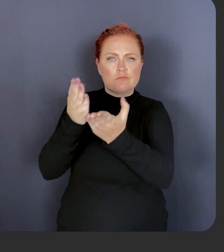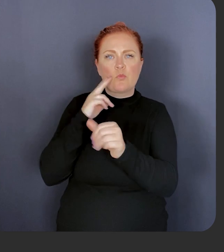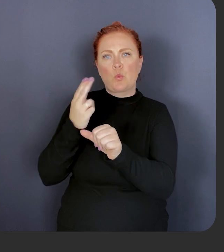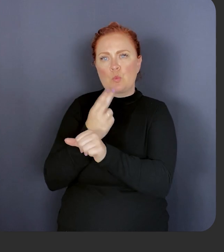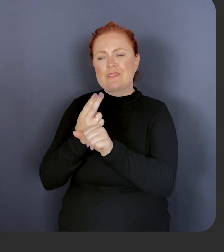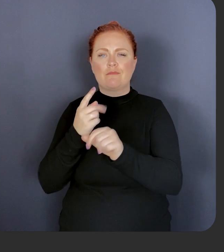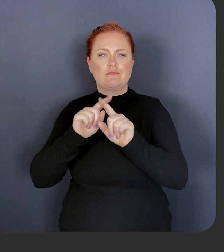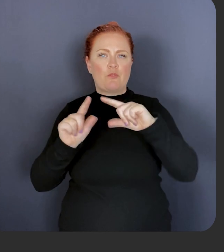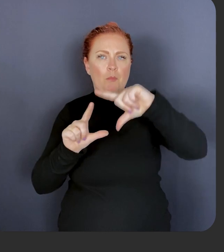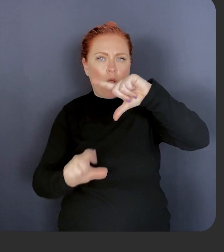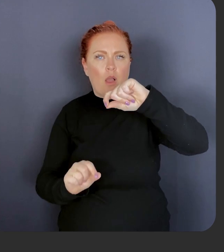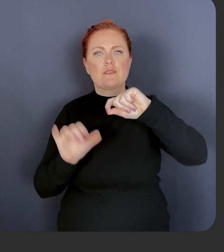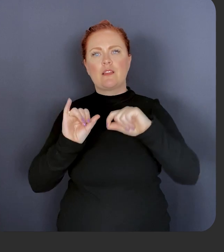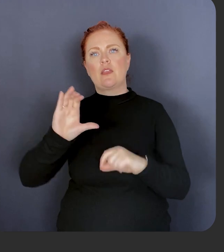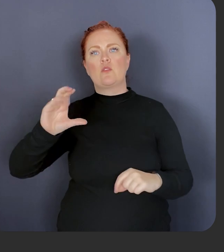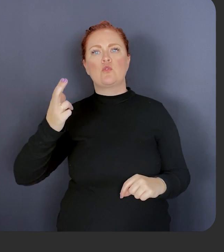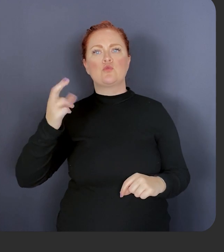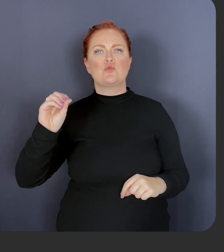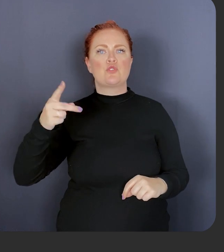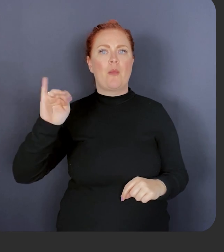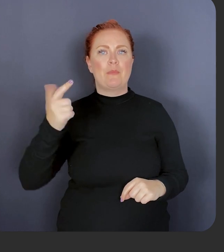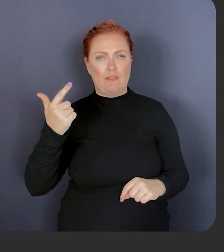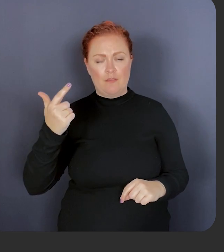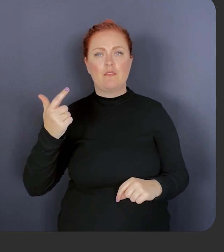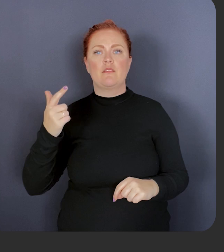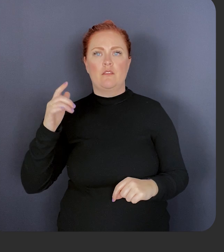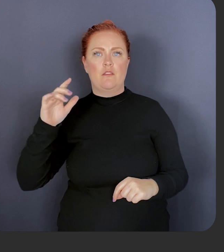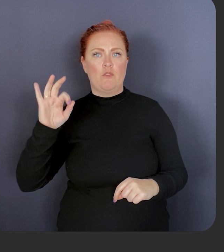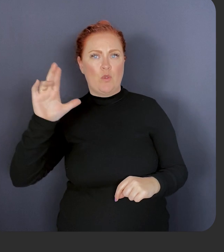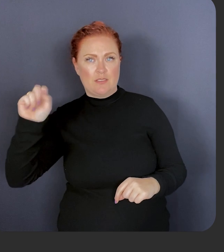using dialogues on other things, like trapping focus. Again, I didn't need to trap focus